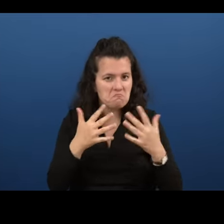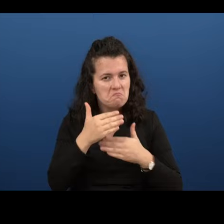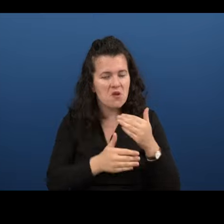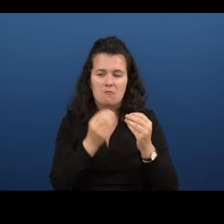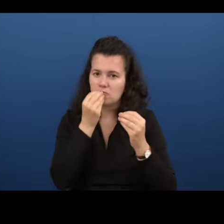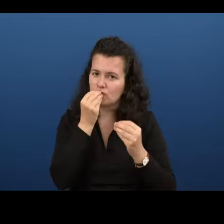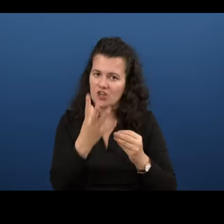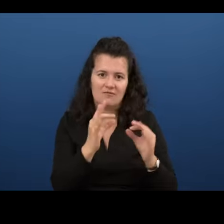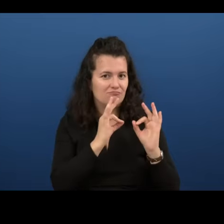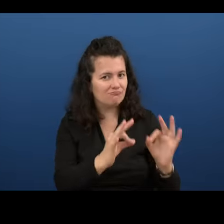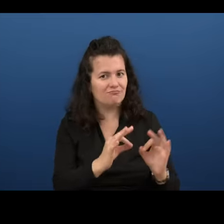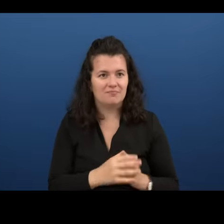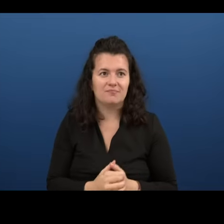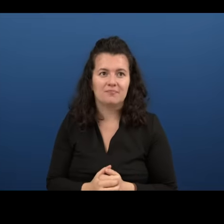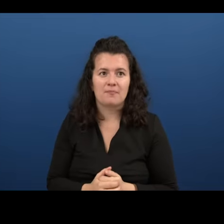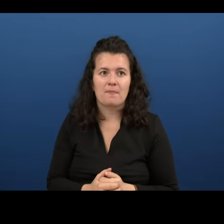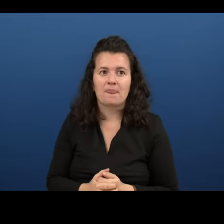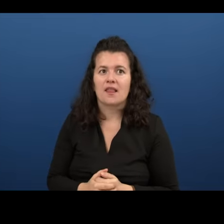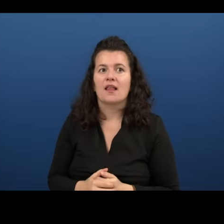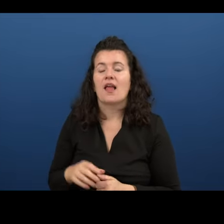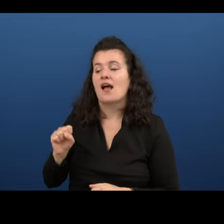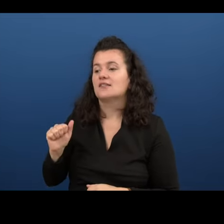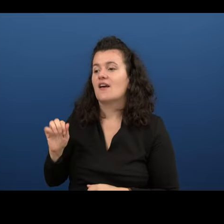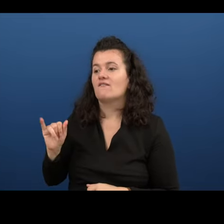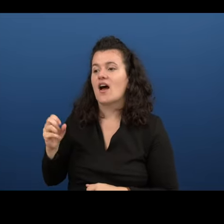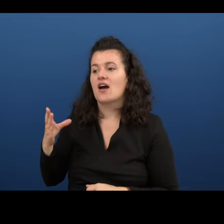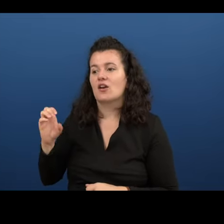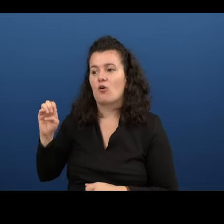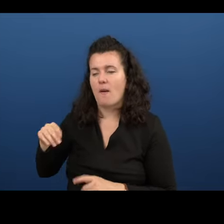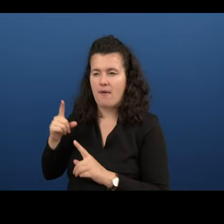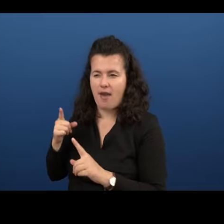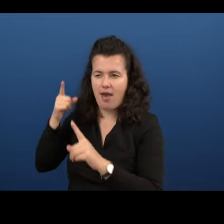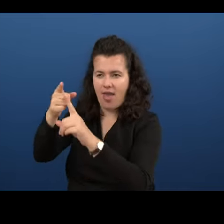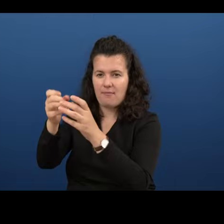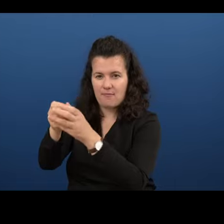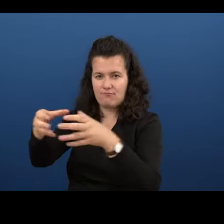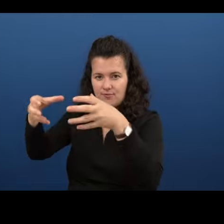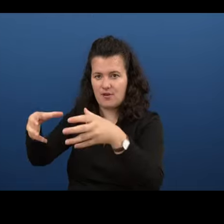12:09:00 the target that you've set for Safari calm is really admirable from already you're